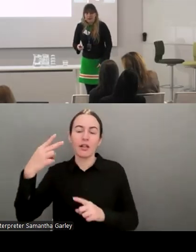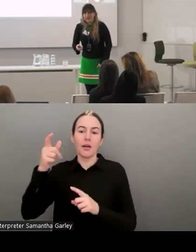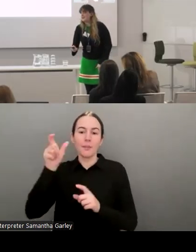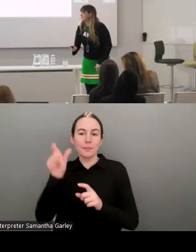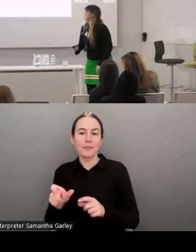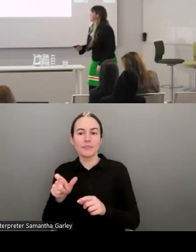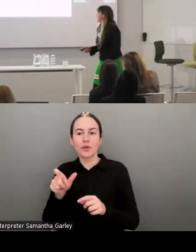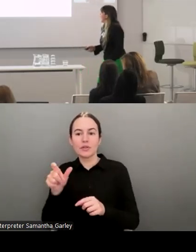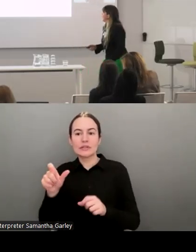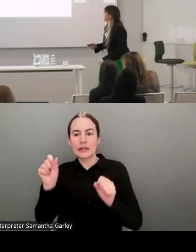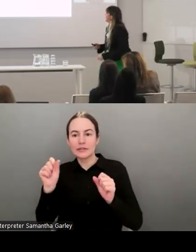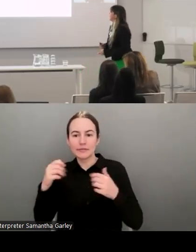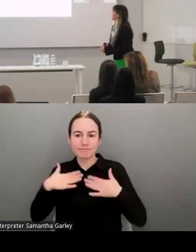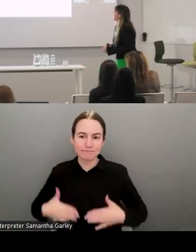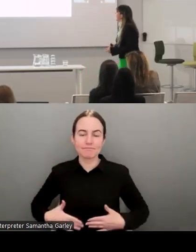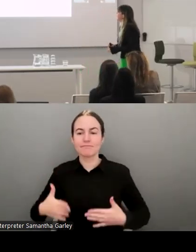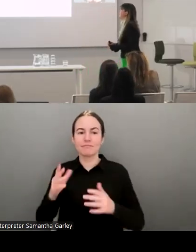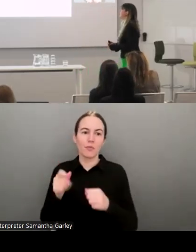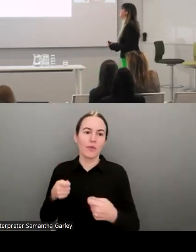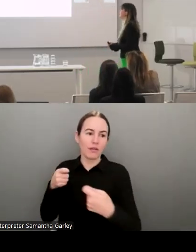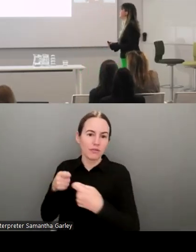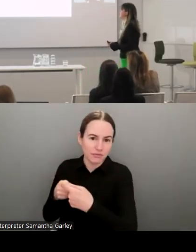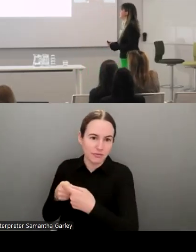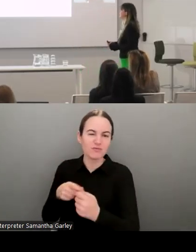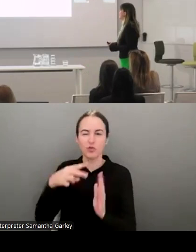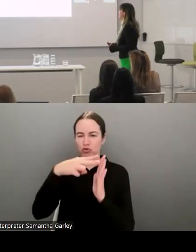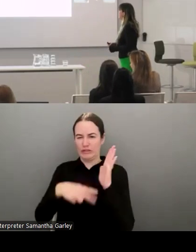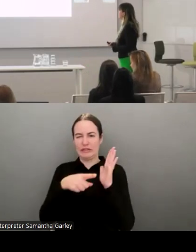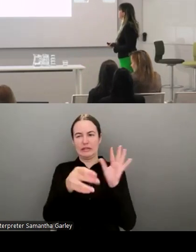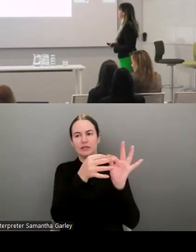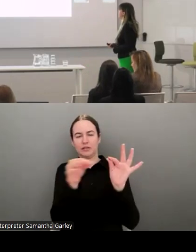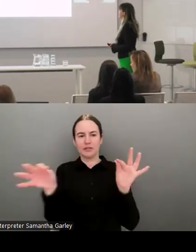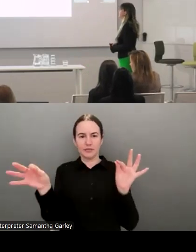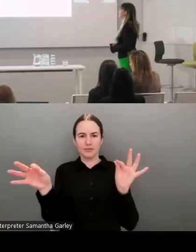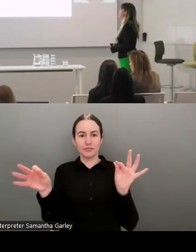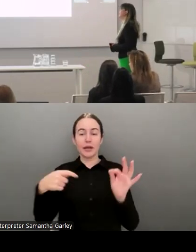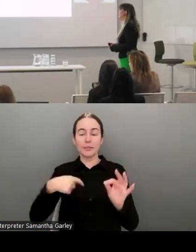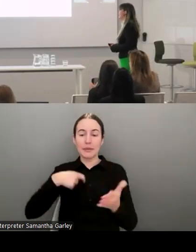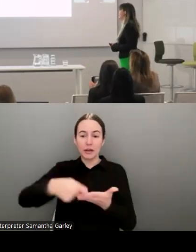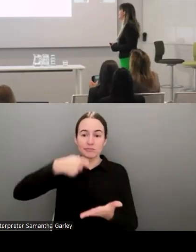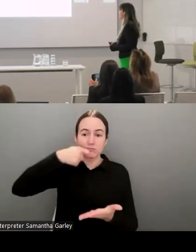Yes. I remember they thought I could learn to eat with a spoon. I remember they thought I could learn anything.